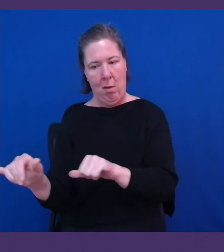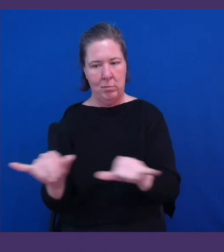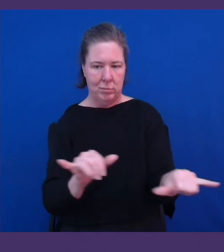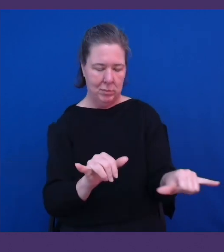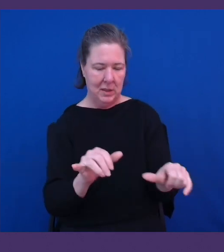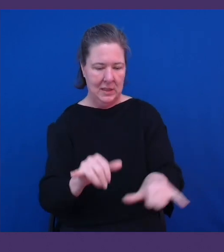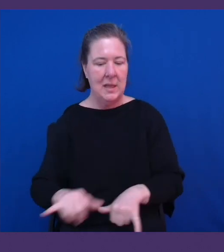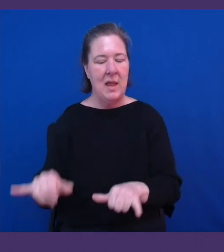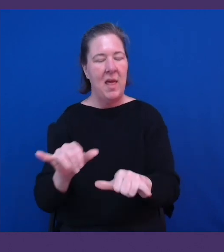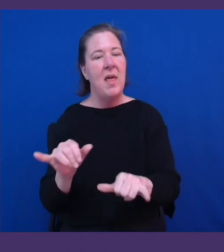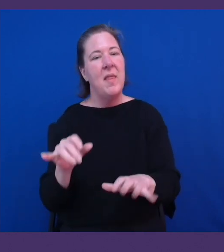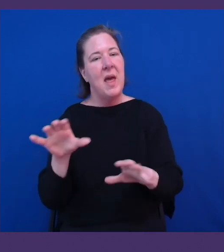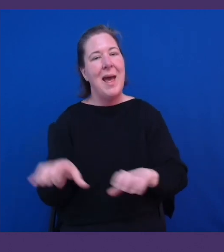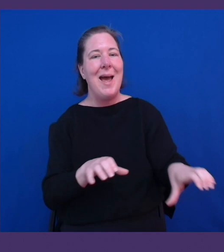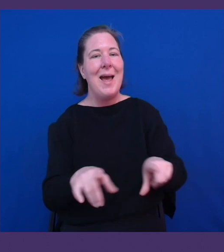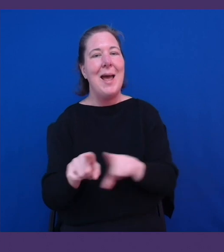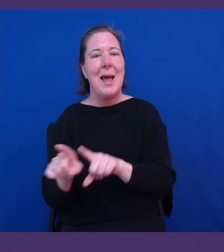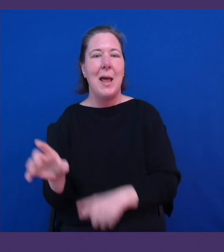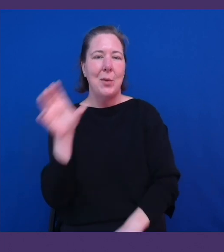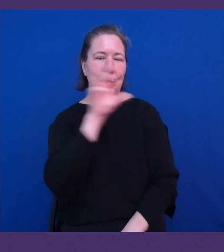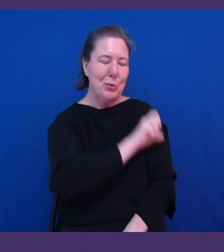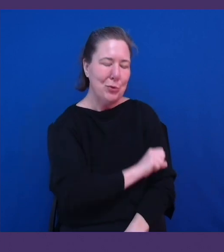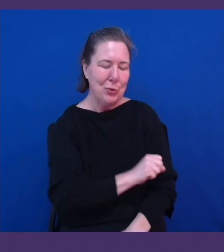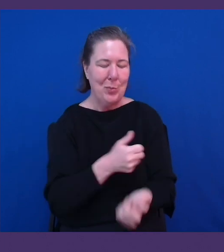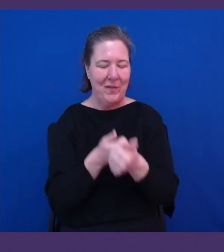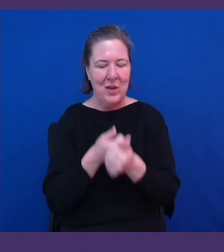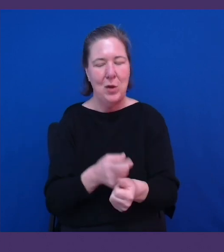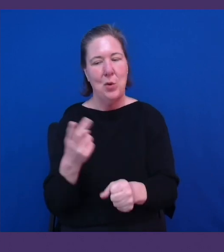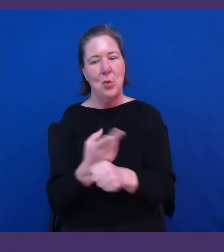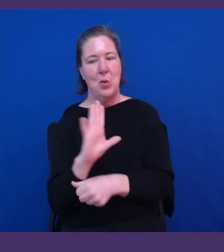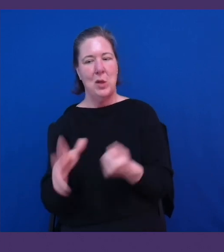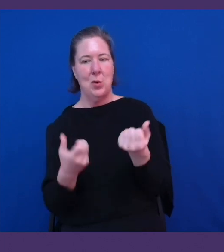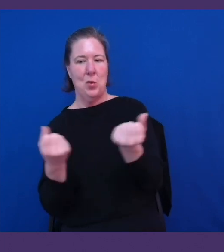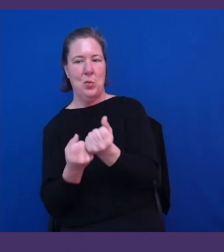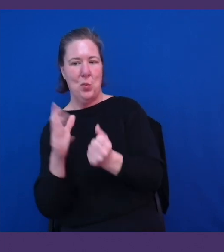That means that you can use them to support your legislation work.